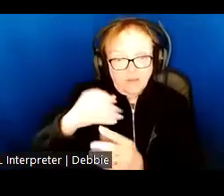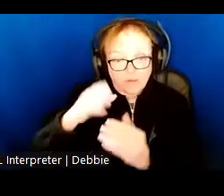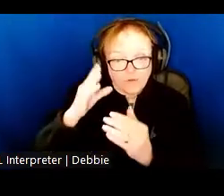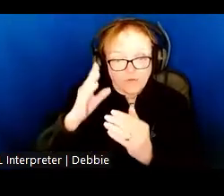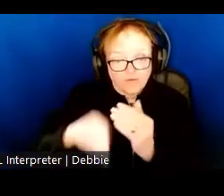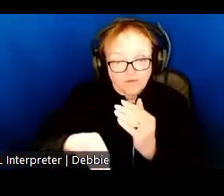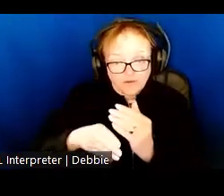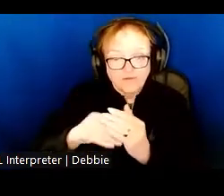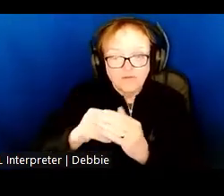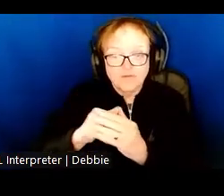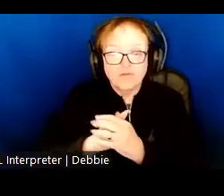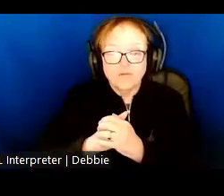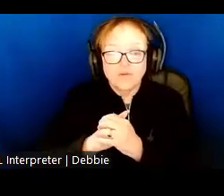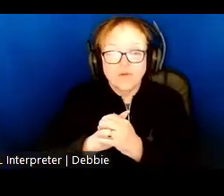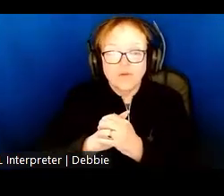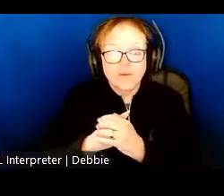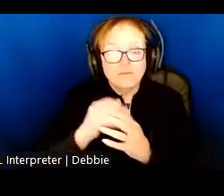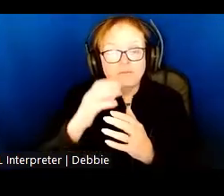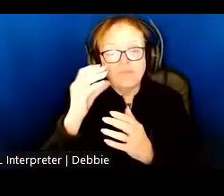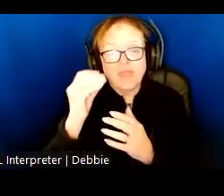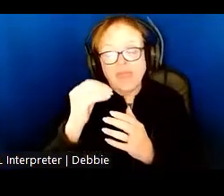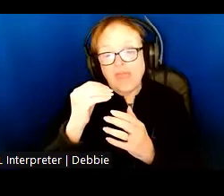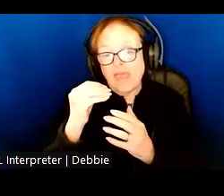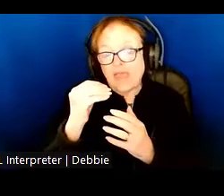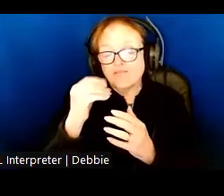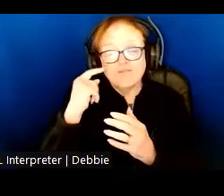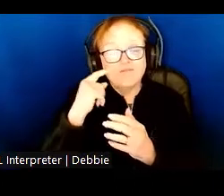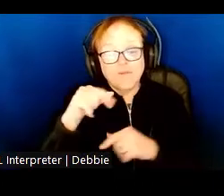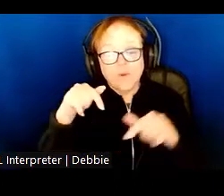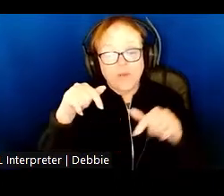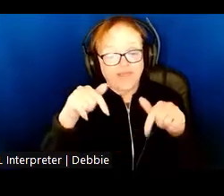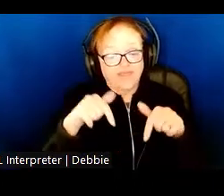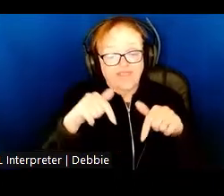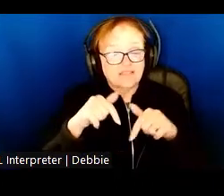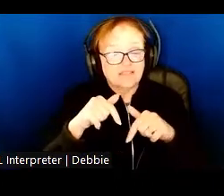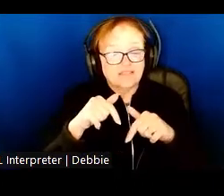For the Fellowships, however, you only need to submit eligible examples of your past work,